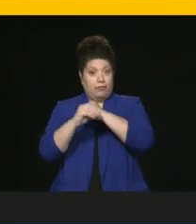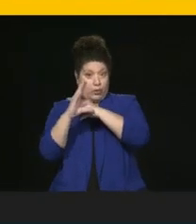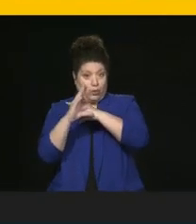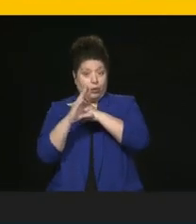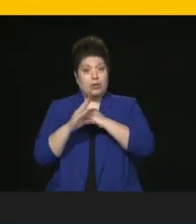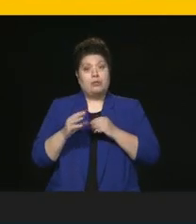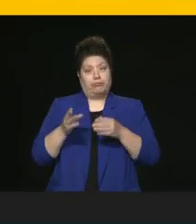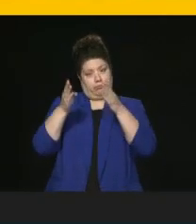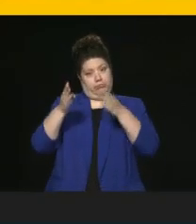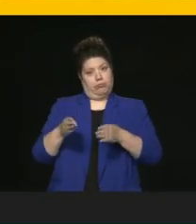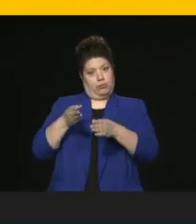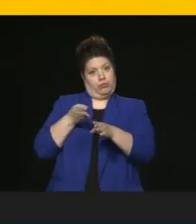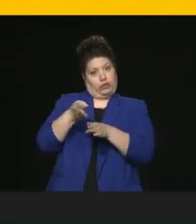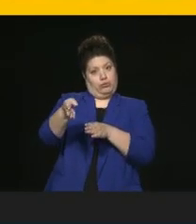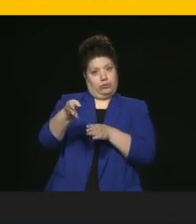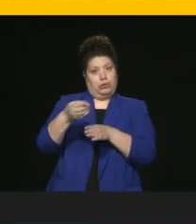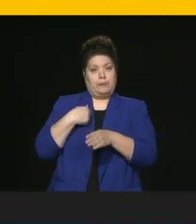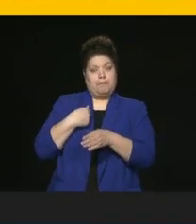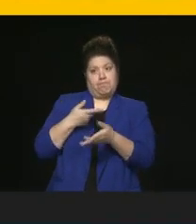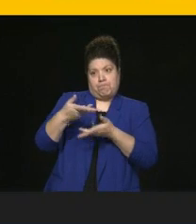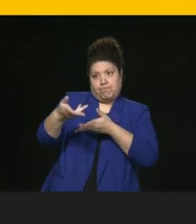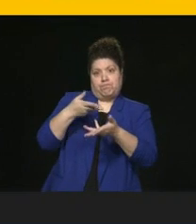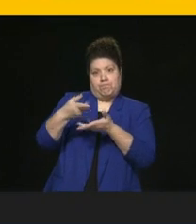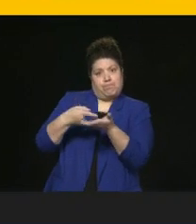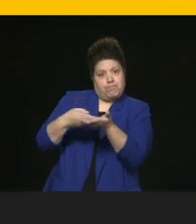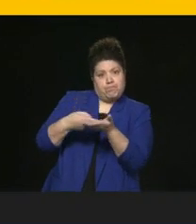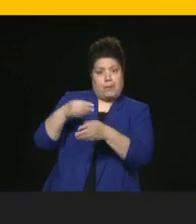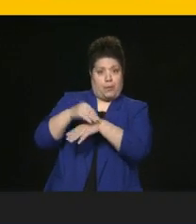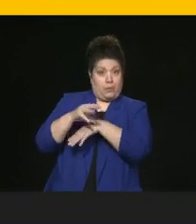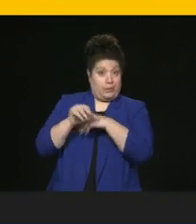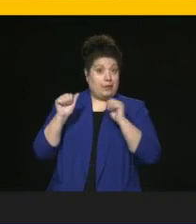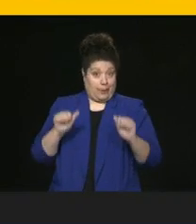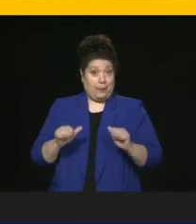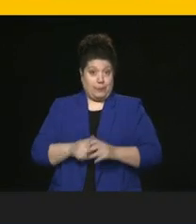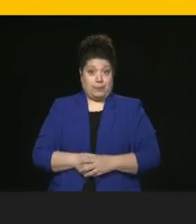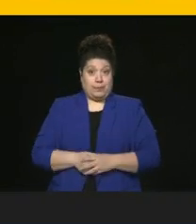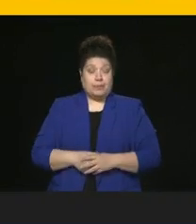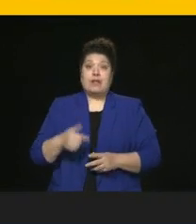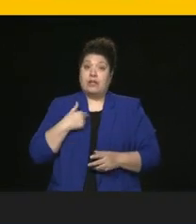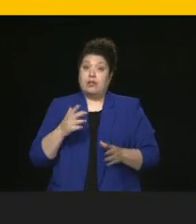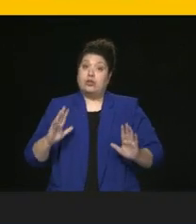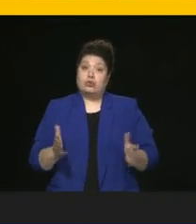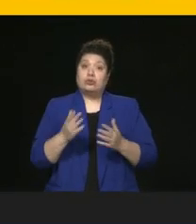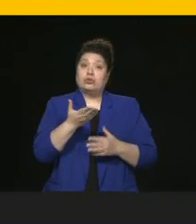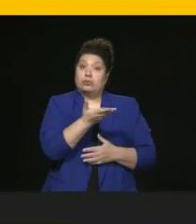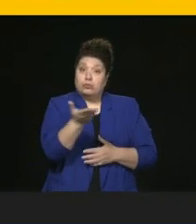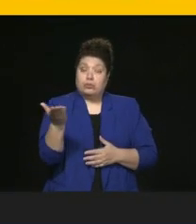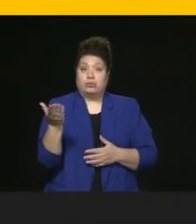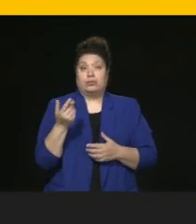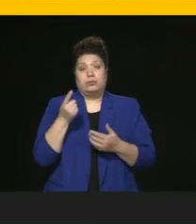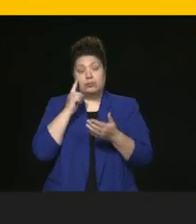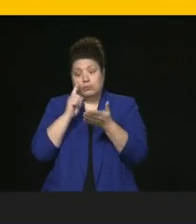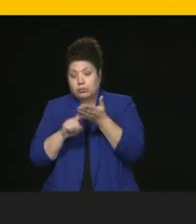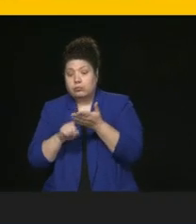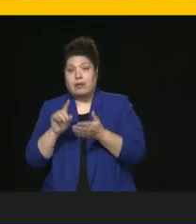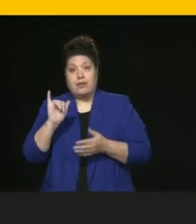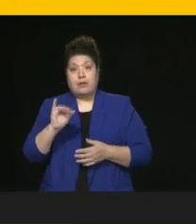BY VIDEO FOR A SESSION WITH A PROFESSIONAL TO ADDRESS A SPECIFIC NEED.